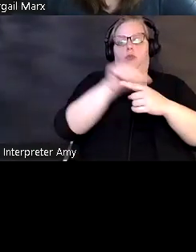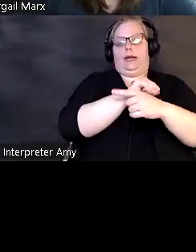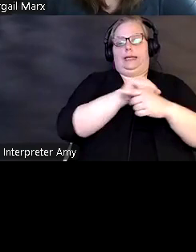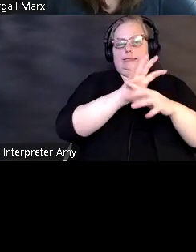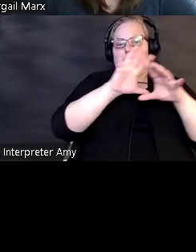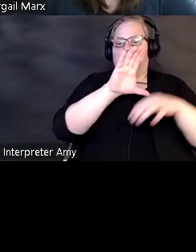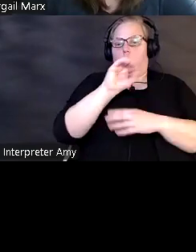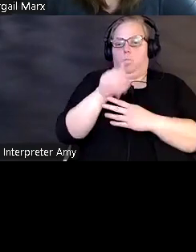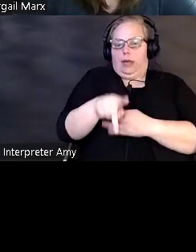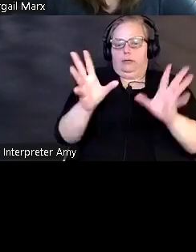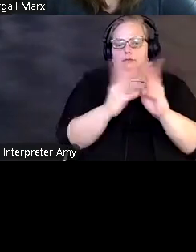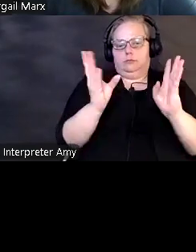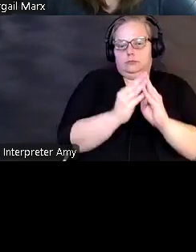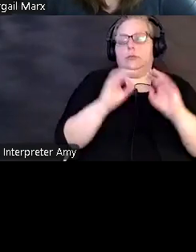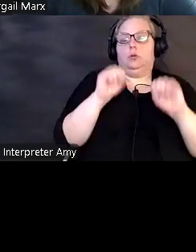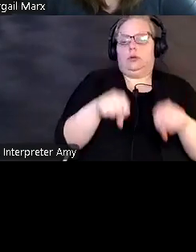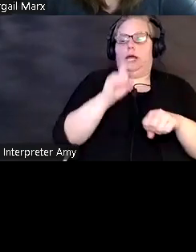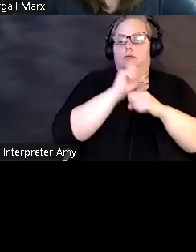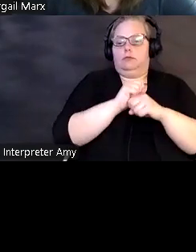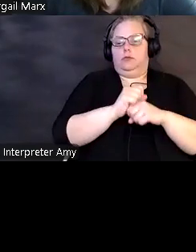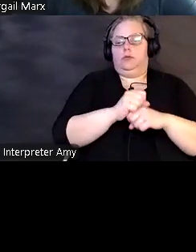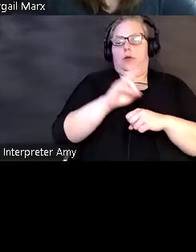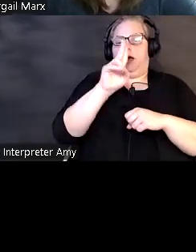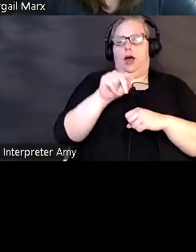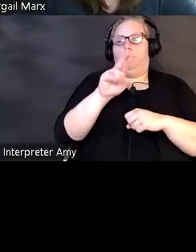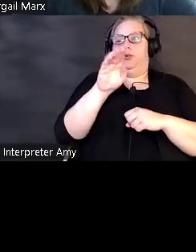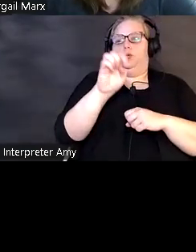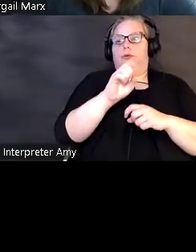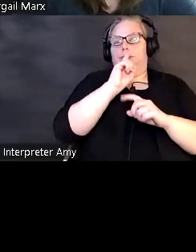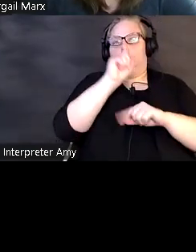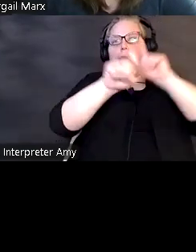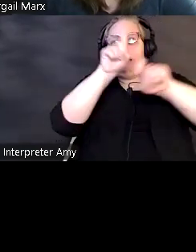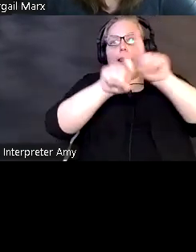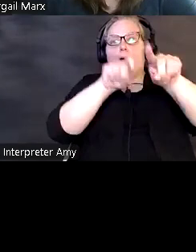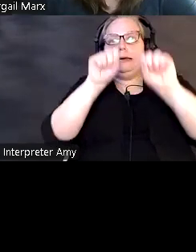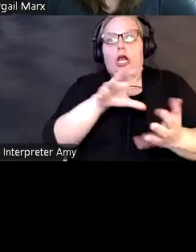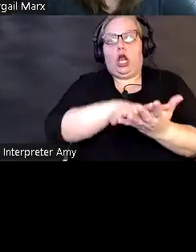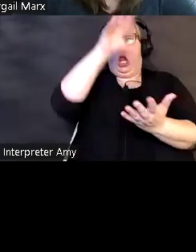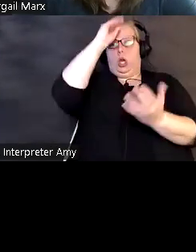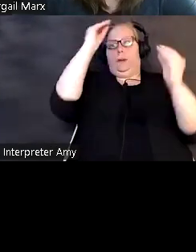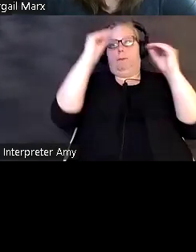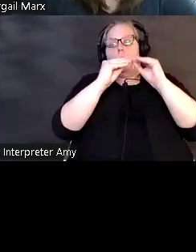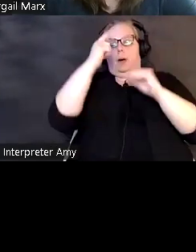you know, actually unmute, ask questions, you can learn and just because you're a young adult maybe